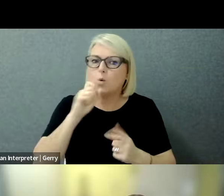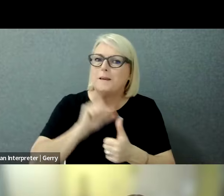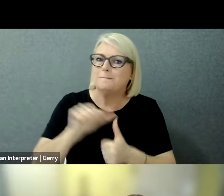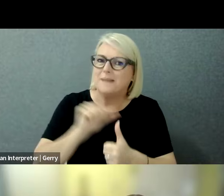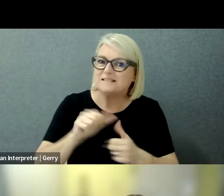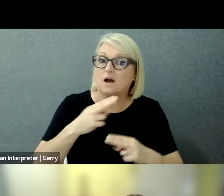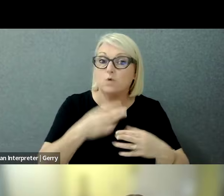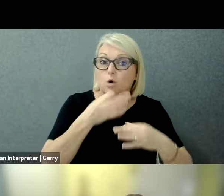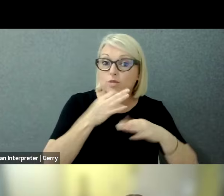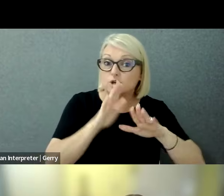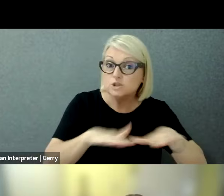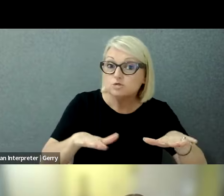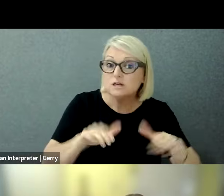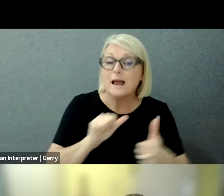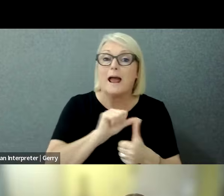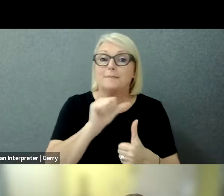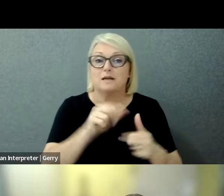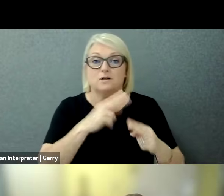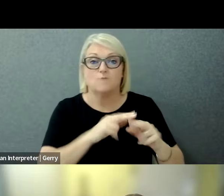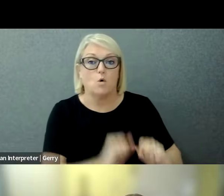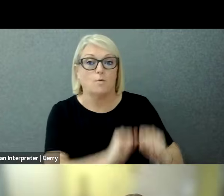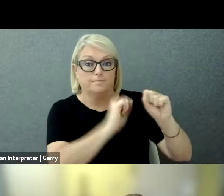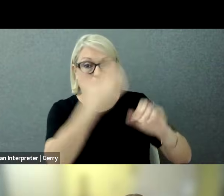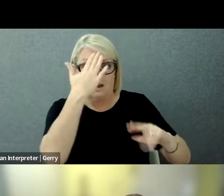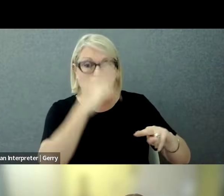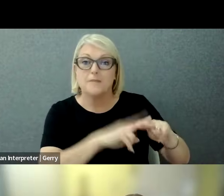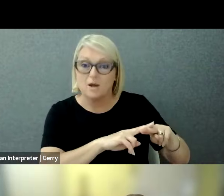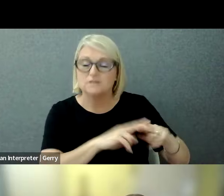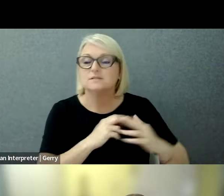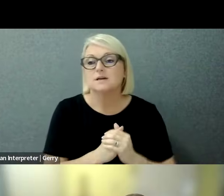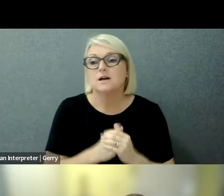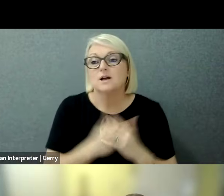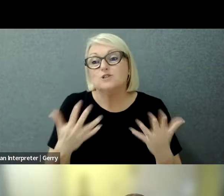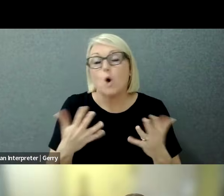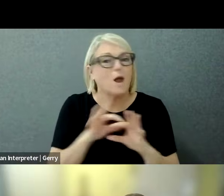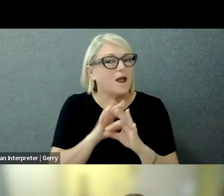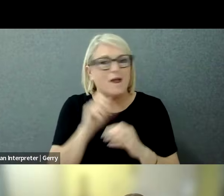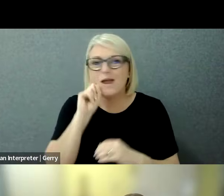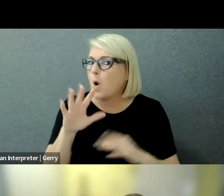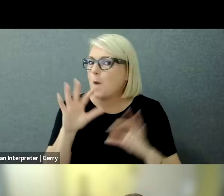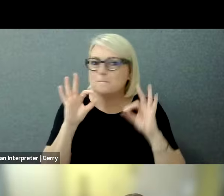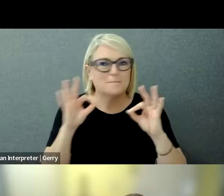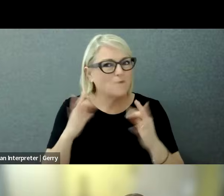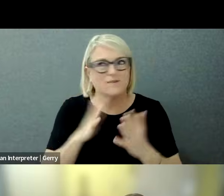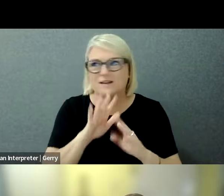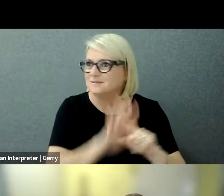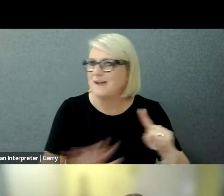I think, is the kind of exciting opportunity but it's not going to be perfect everywhere. It's not going to happen quickly. It's going to be something we have to learn